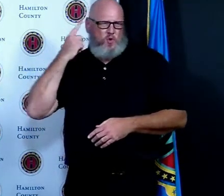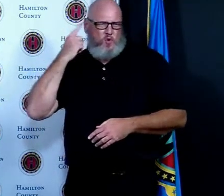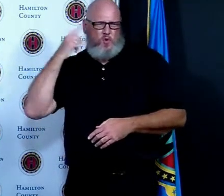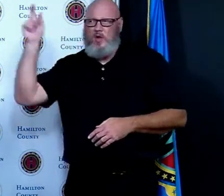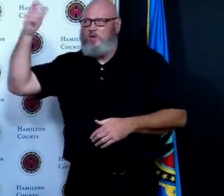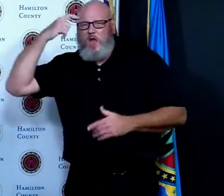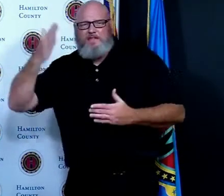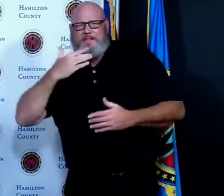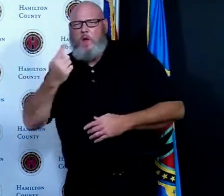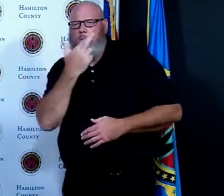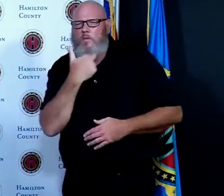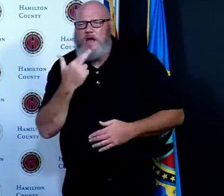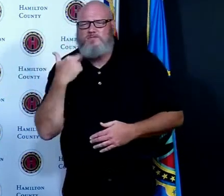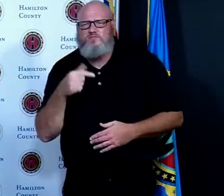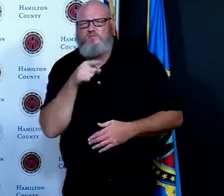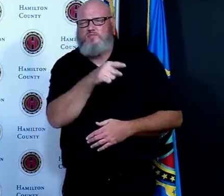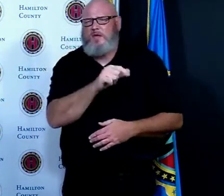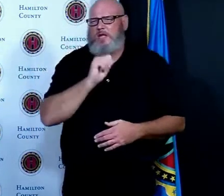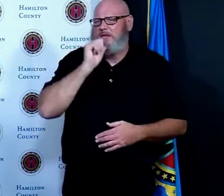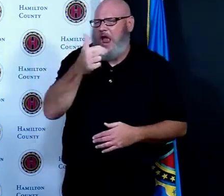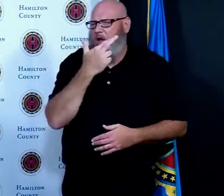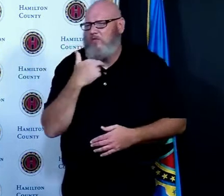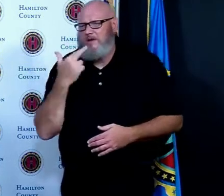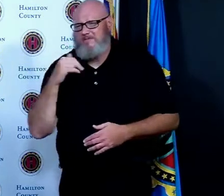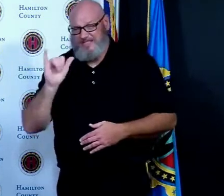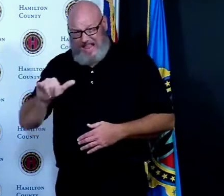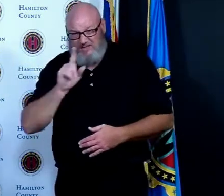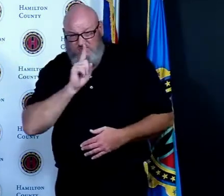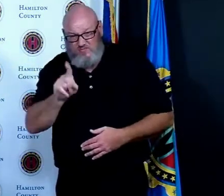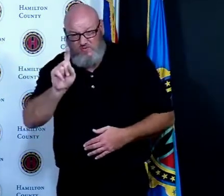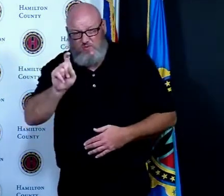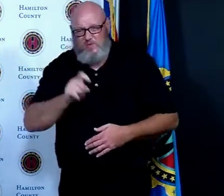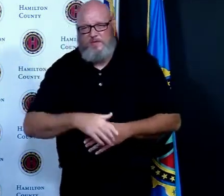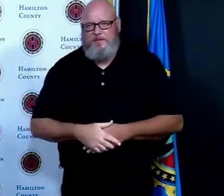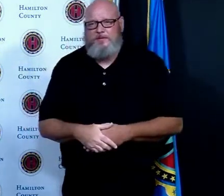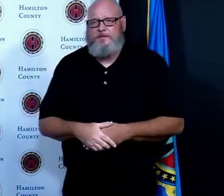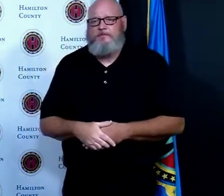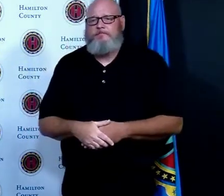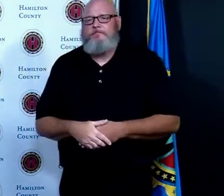what would you say about that is that true so the way I look at it and reflecting actually